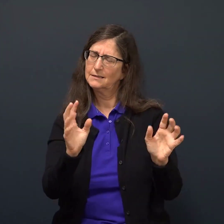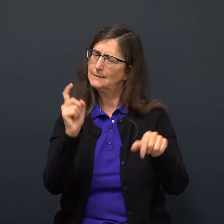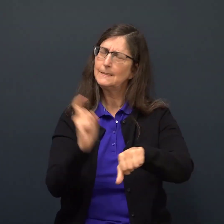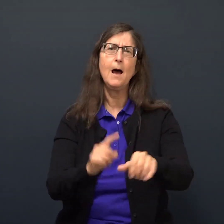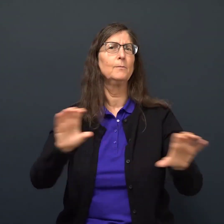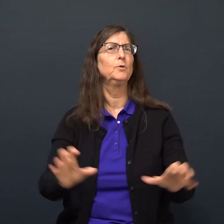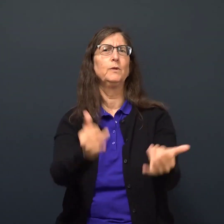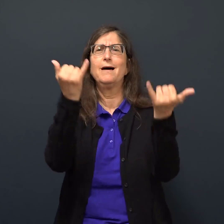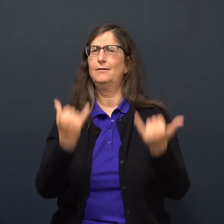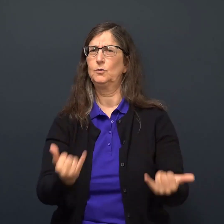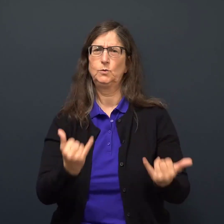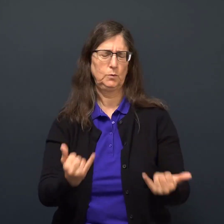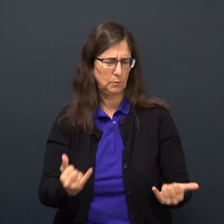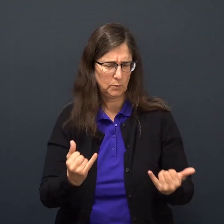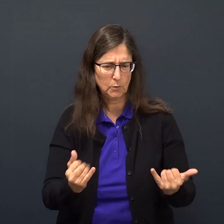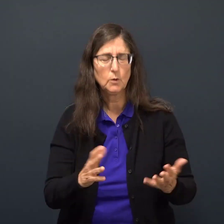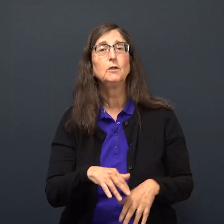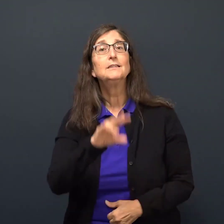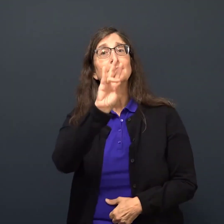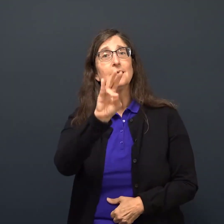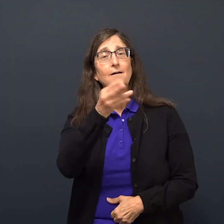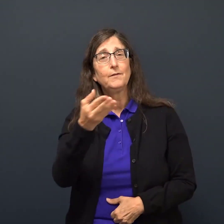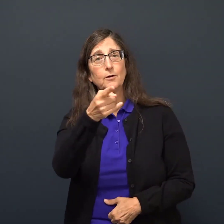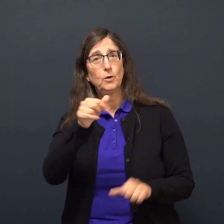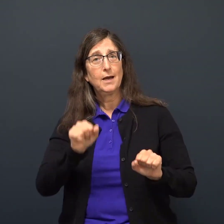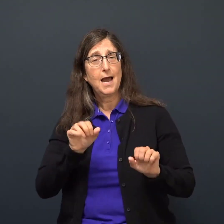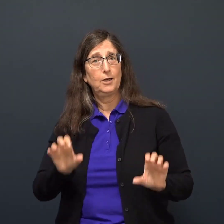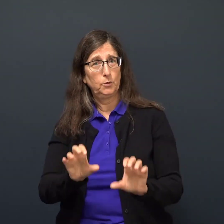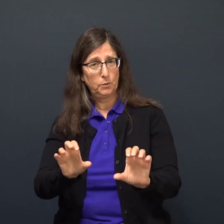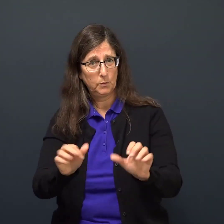Now is the time for you to take action. There are seven things you can do to be prepared.